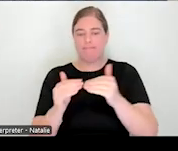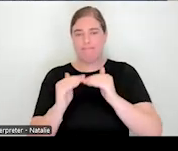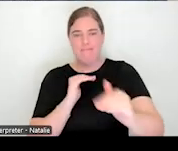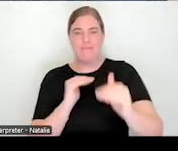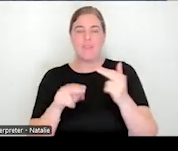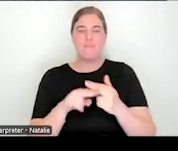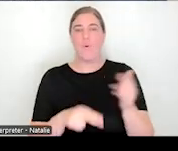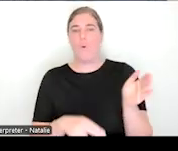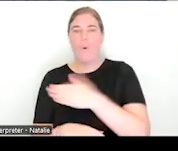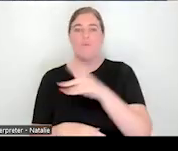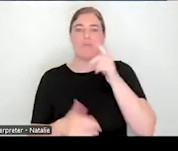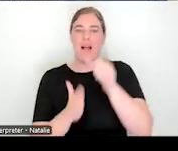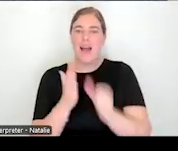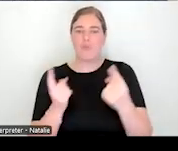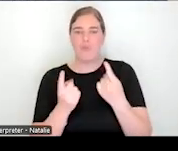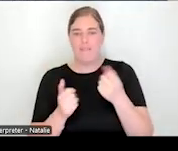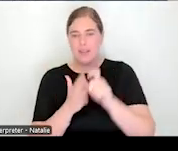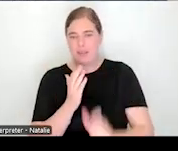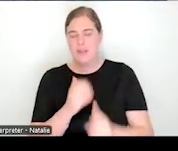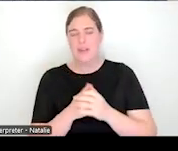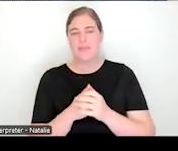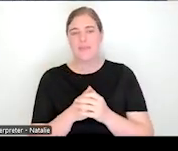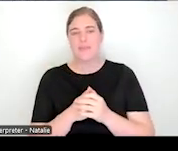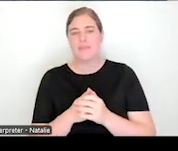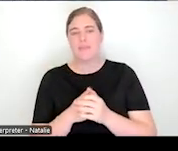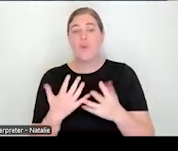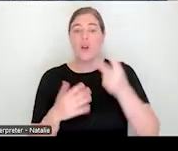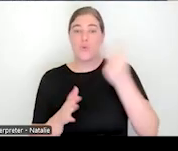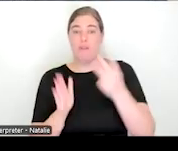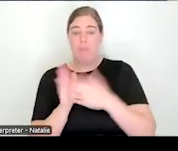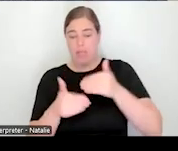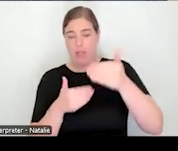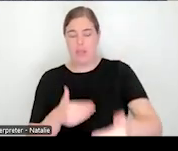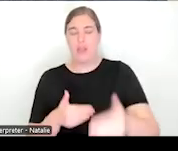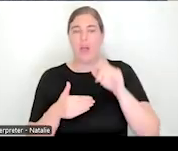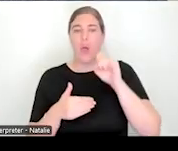with disability. Over the next 12 months, absolutely we will be regularly updating